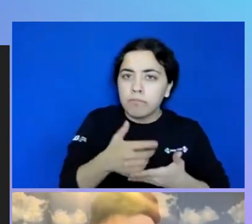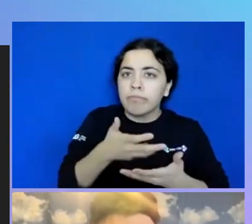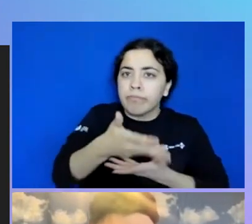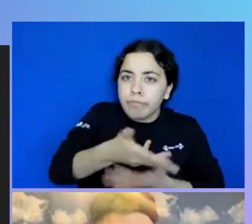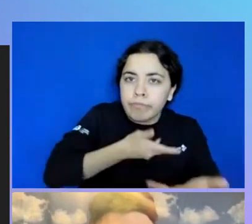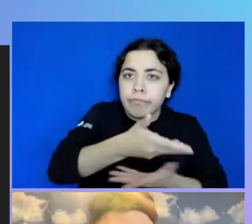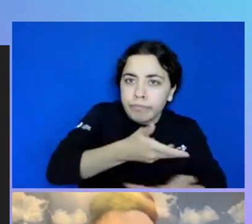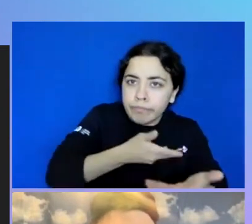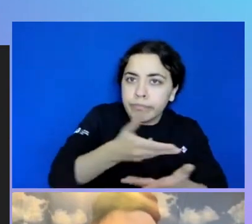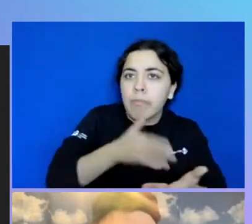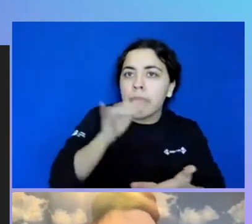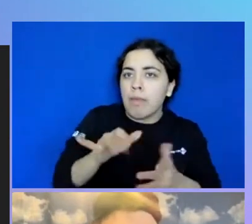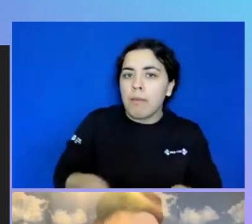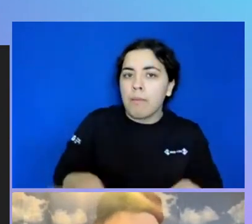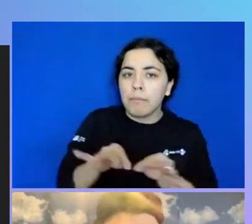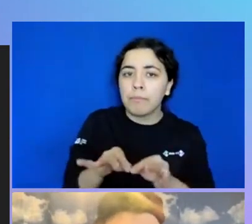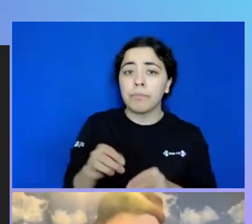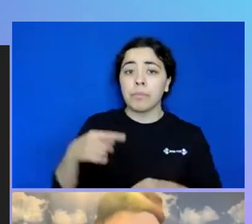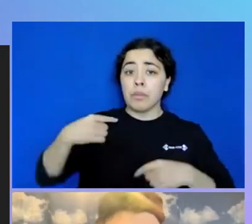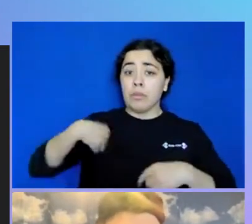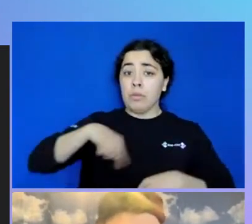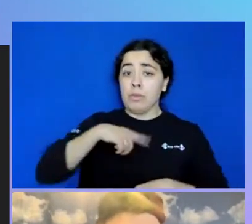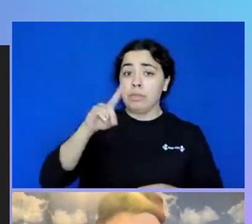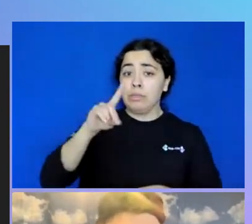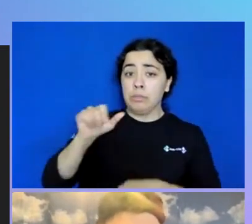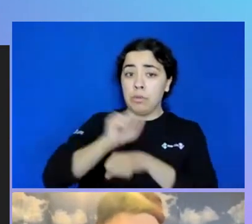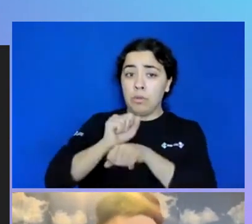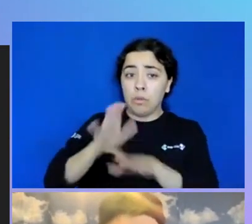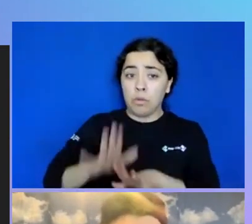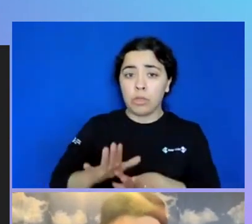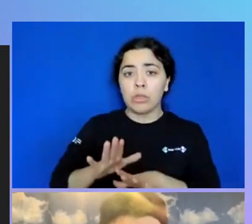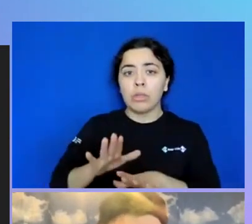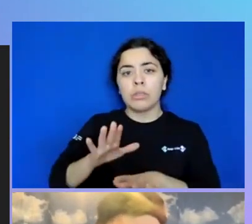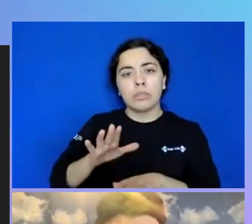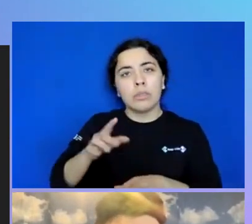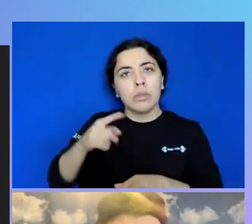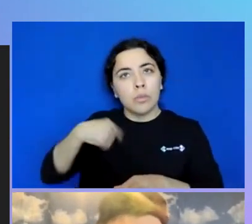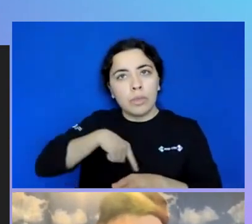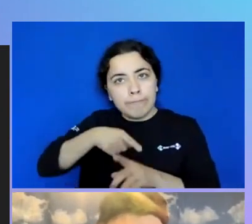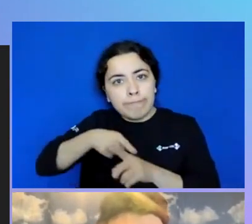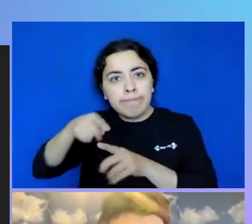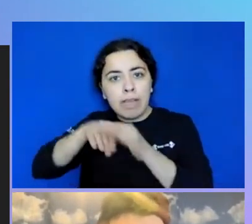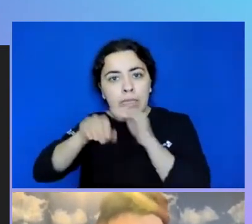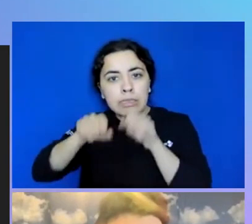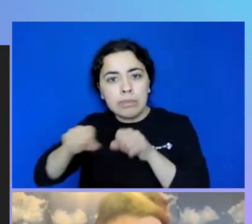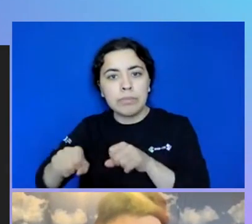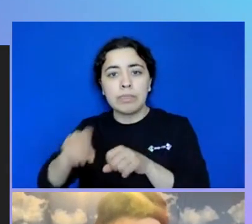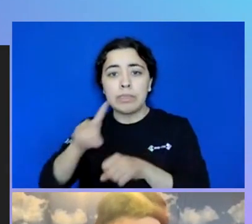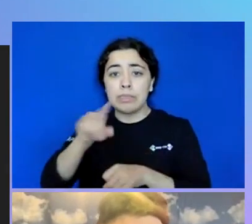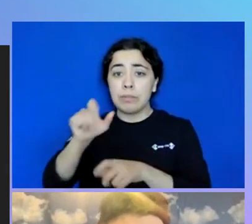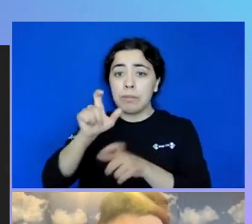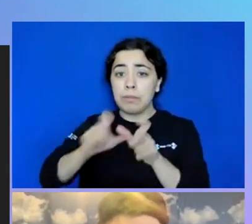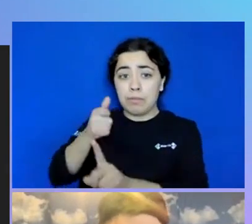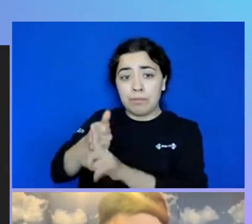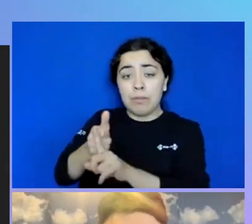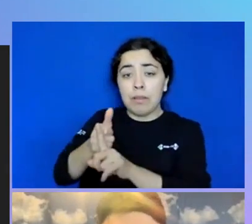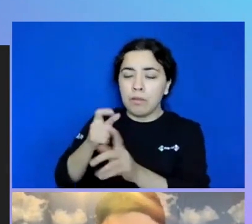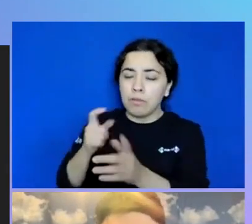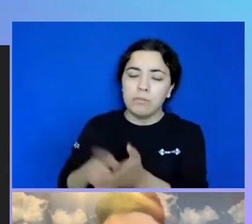need to champion accessibility workers. So if you're not in a position where you're working on